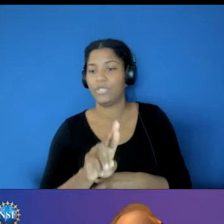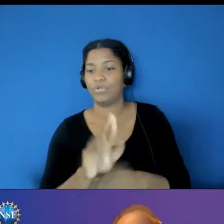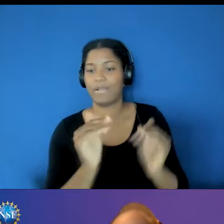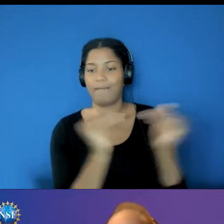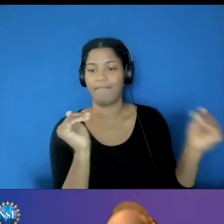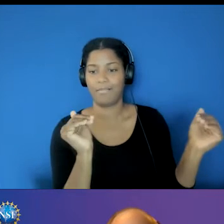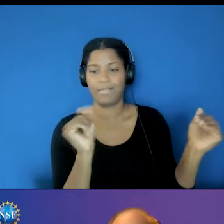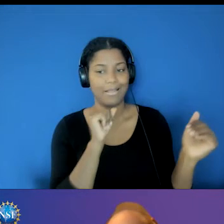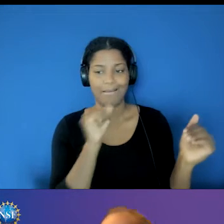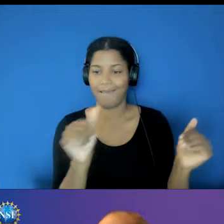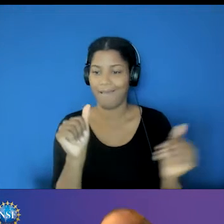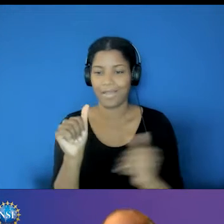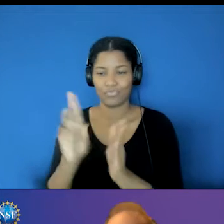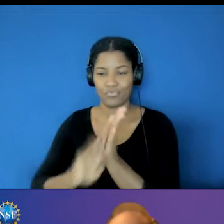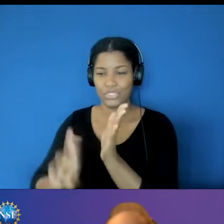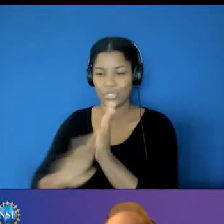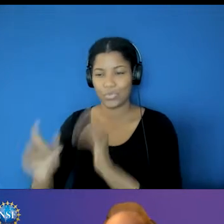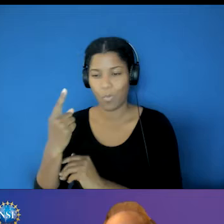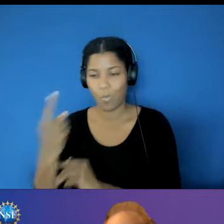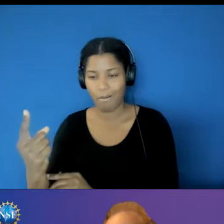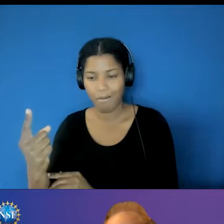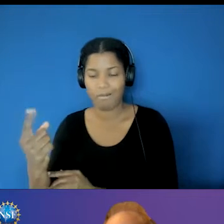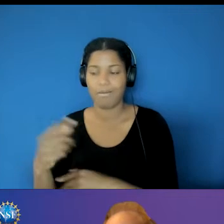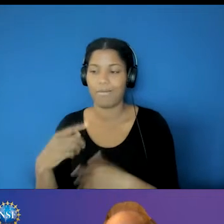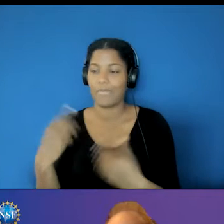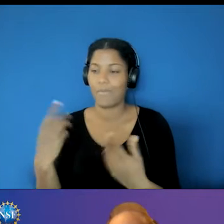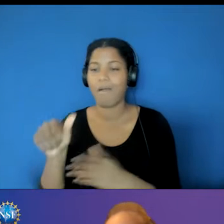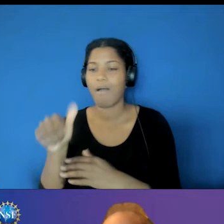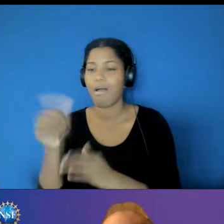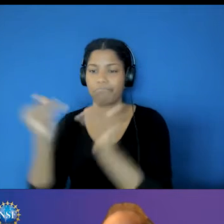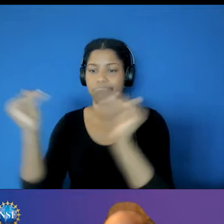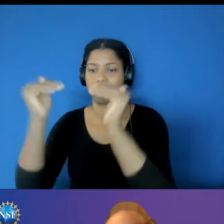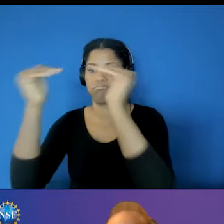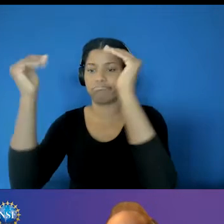a Research 1 Carnegie Classification Institution, if in fact you are